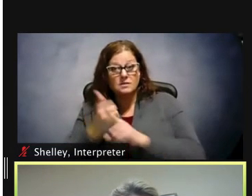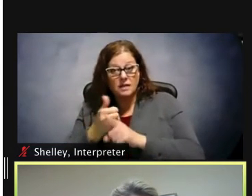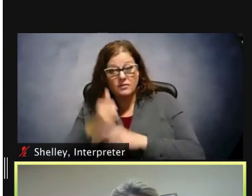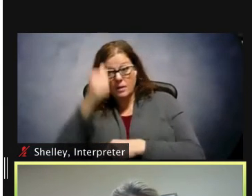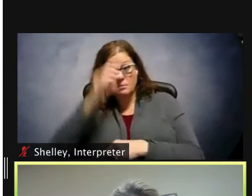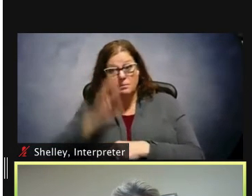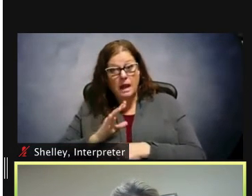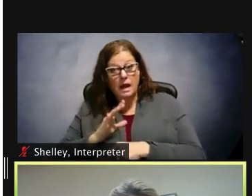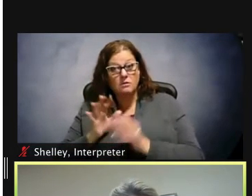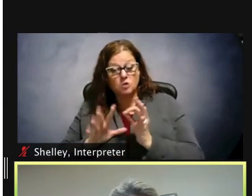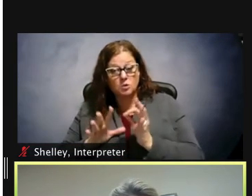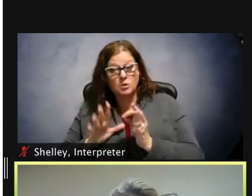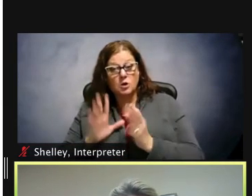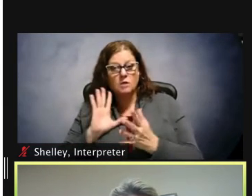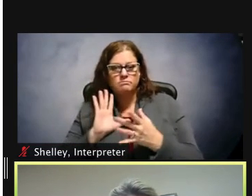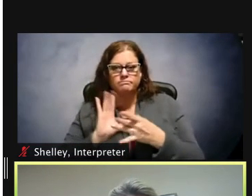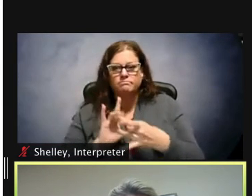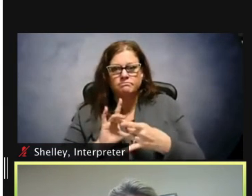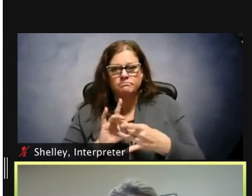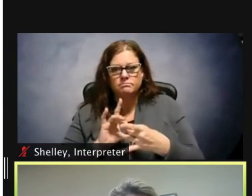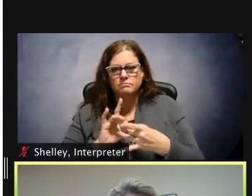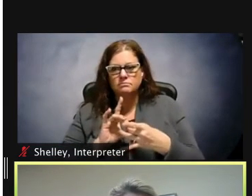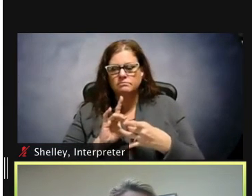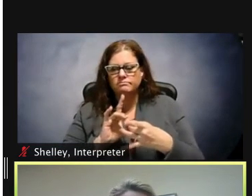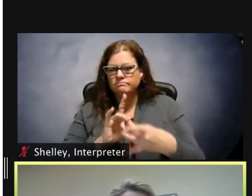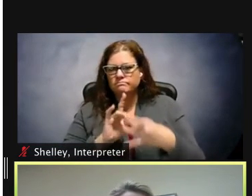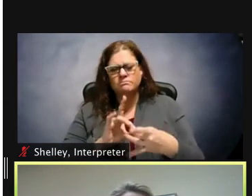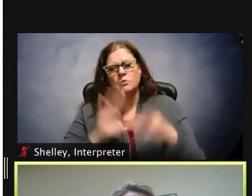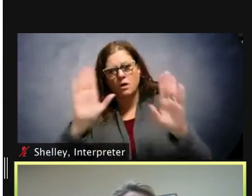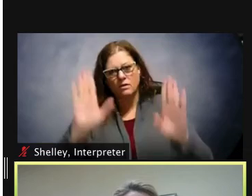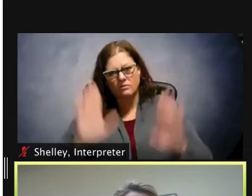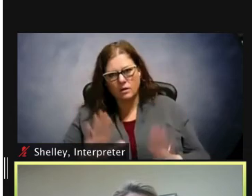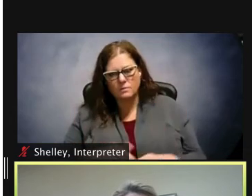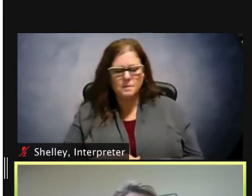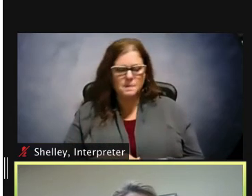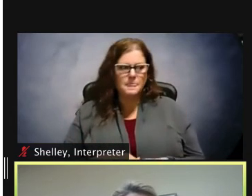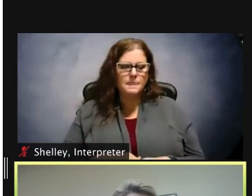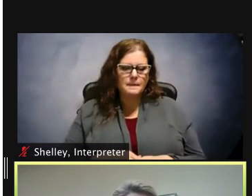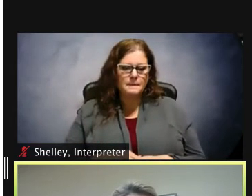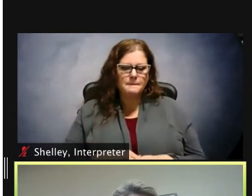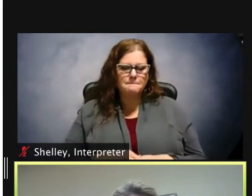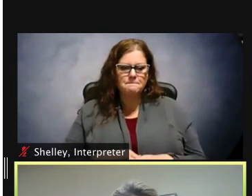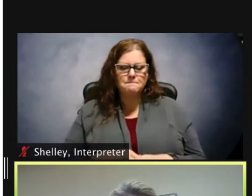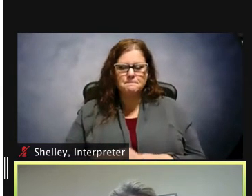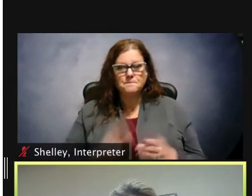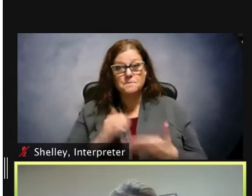he connected with him right away, which was wonderful. And really helped support the teacher.